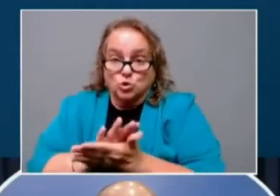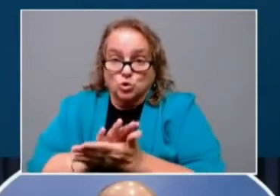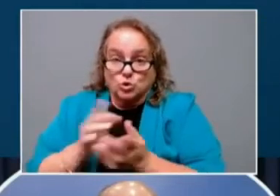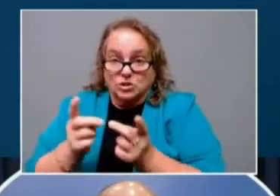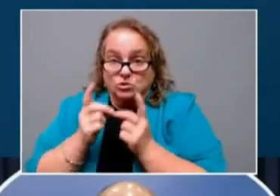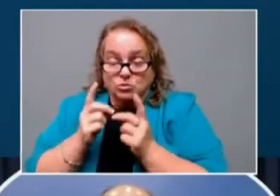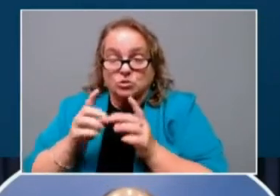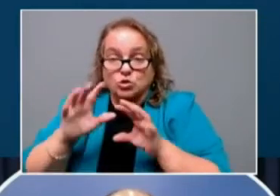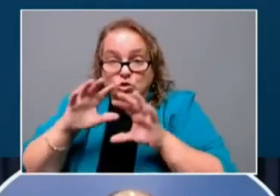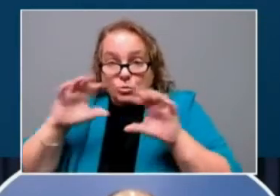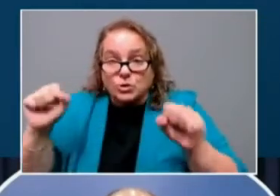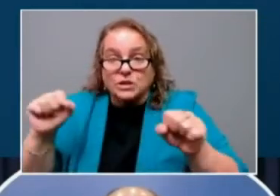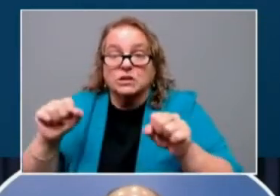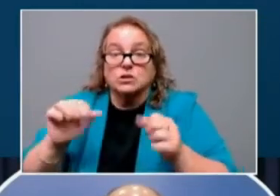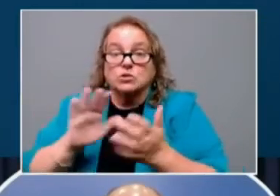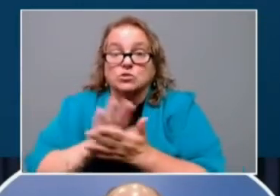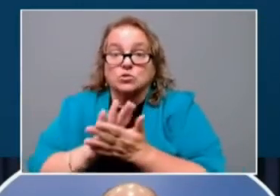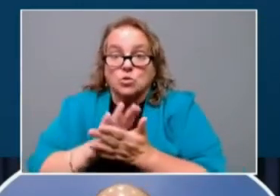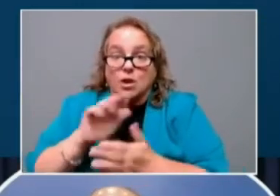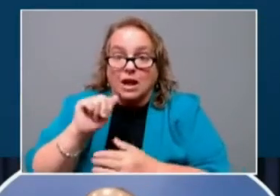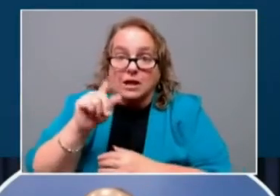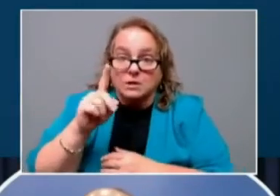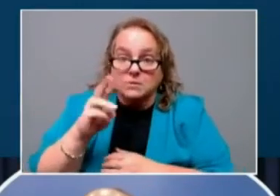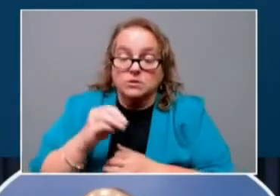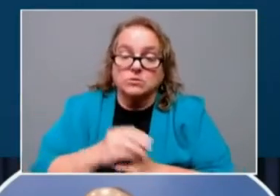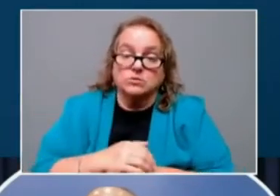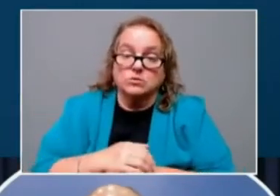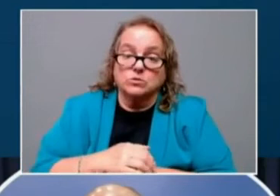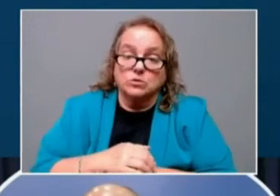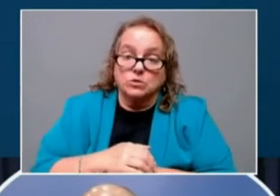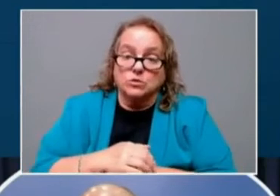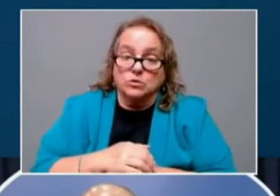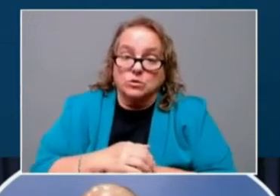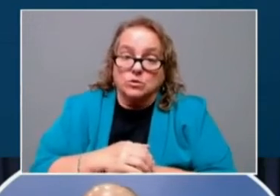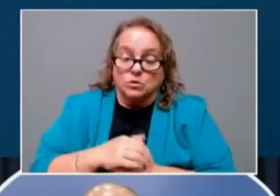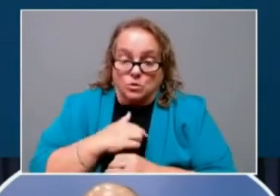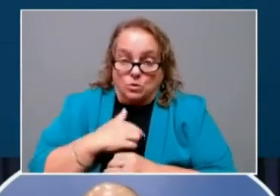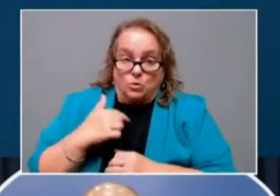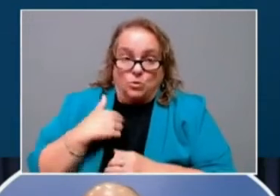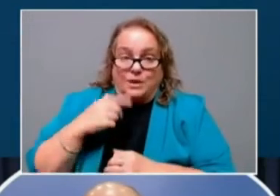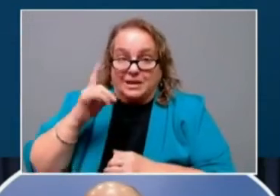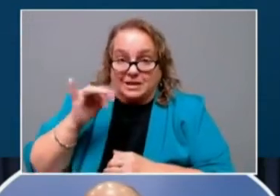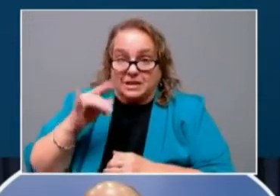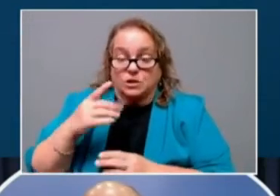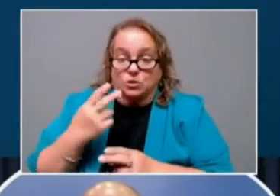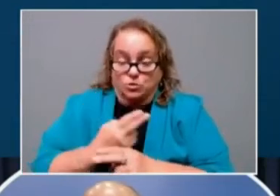school administrators. We stood up using federal funds, a testing program